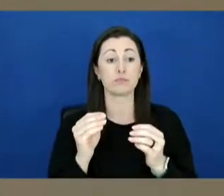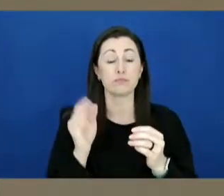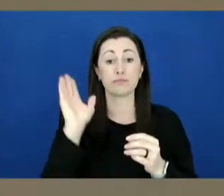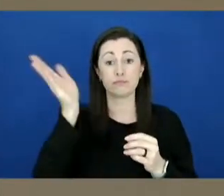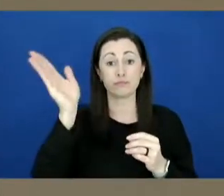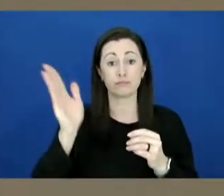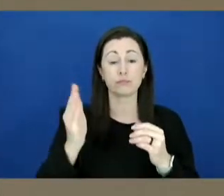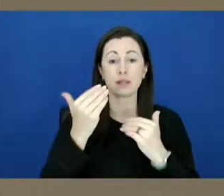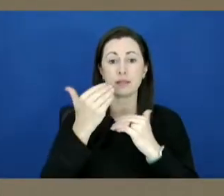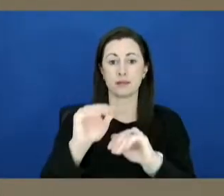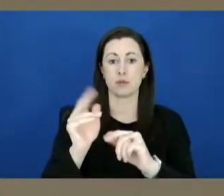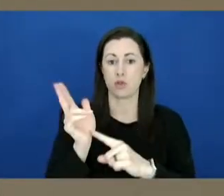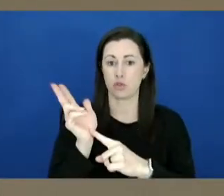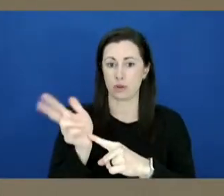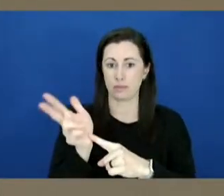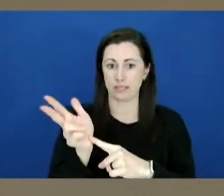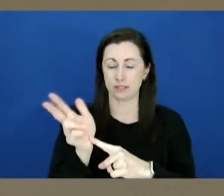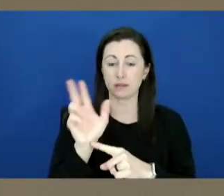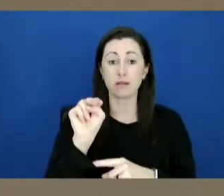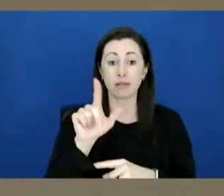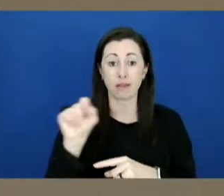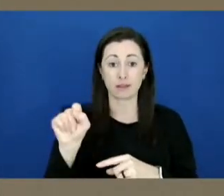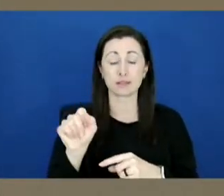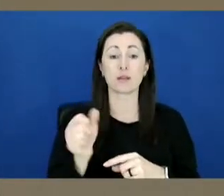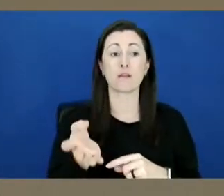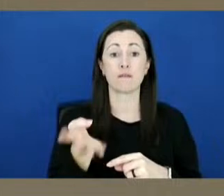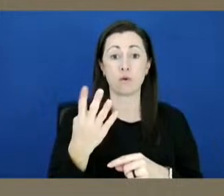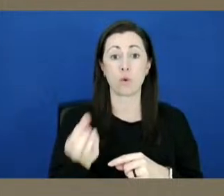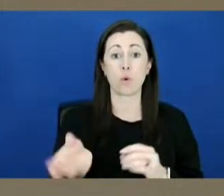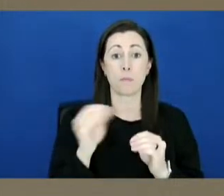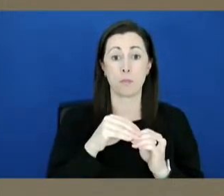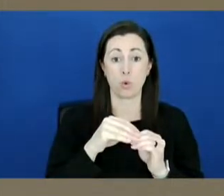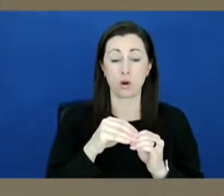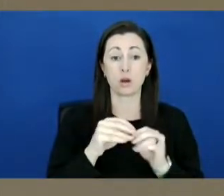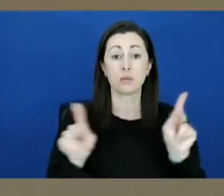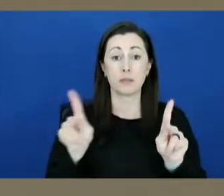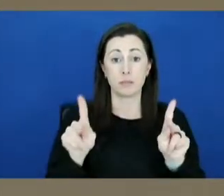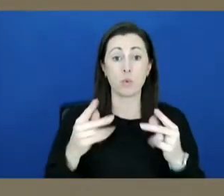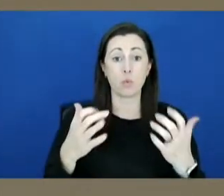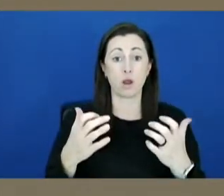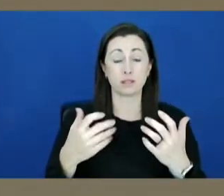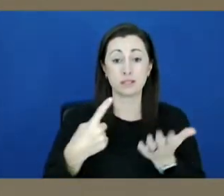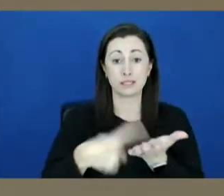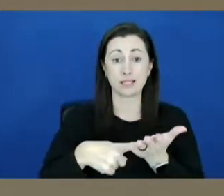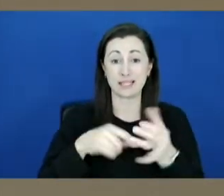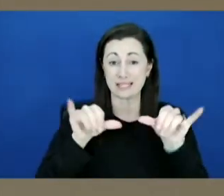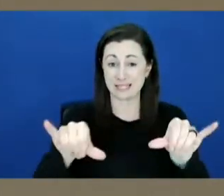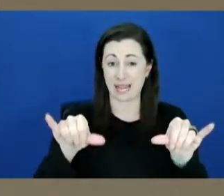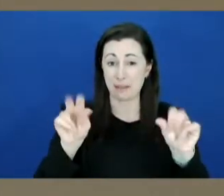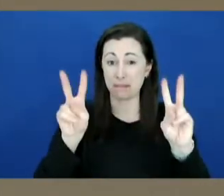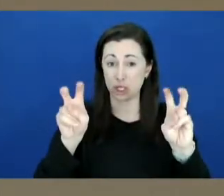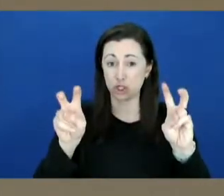THE TIME LIMIT FOR SPEAKING IS THREE MINUTES. UNLESS THERE ARE FOUR OR MORE